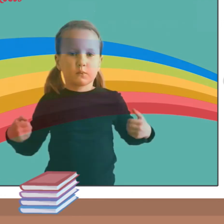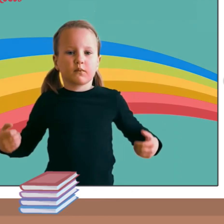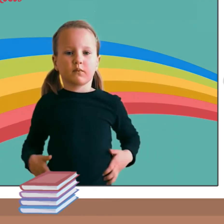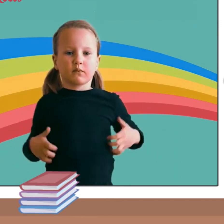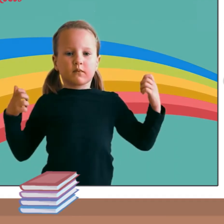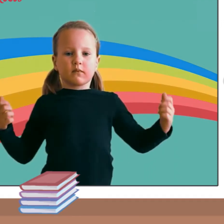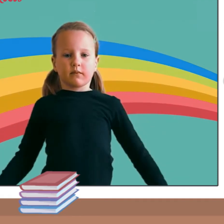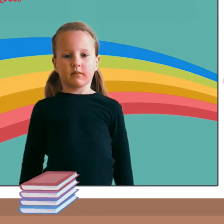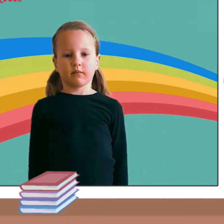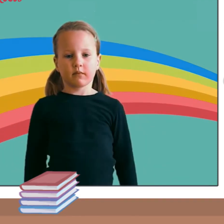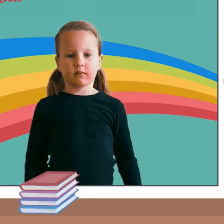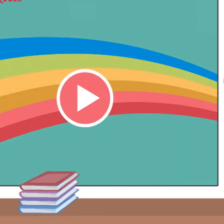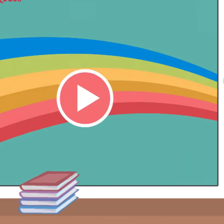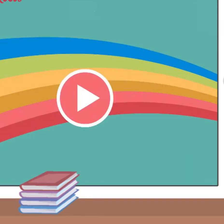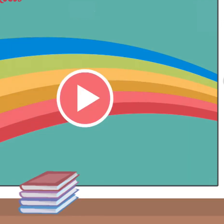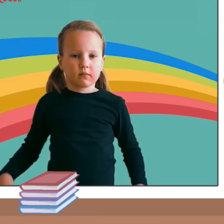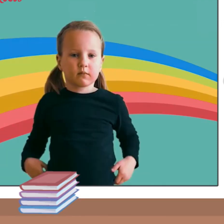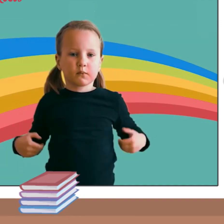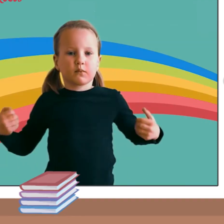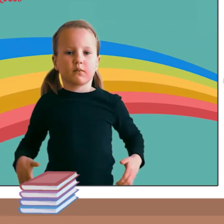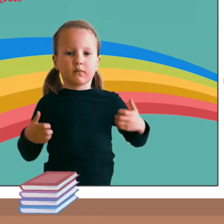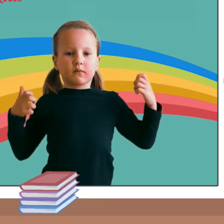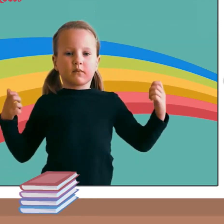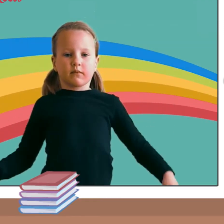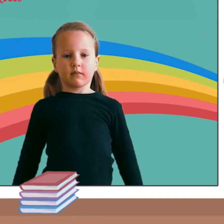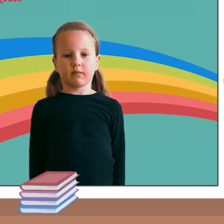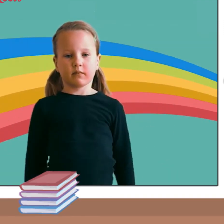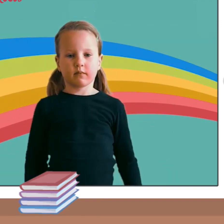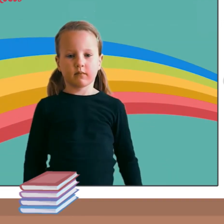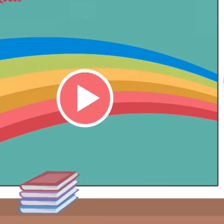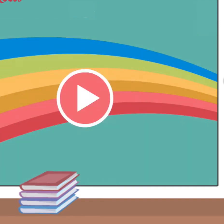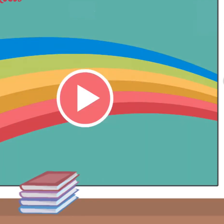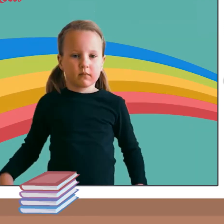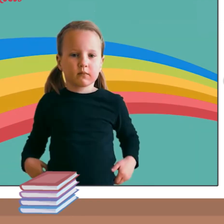Monkey